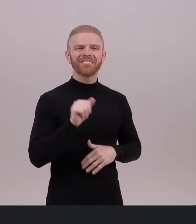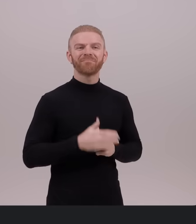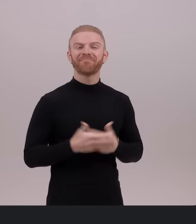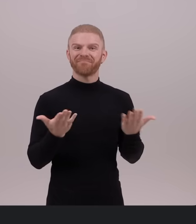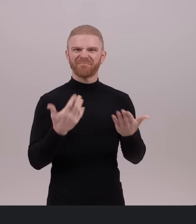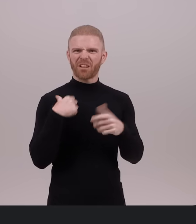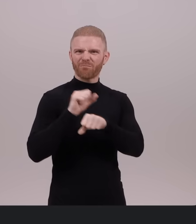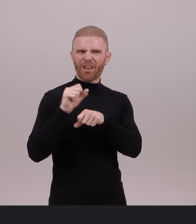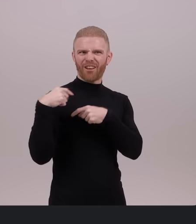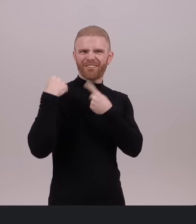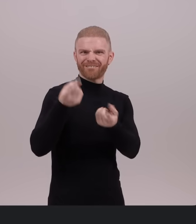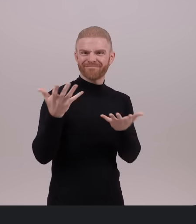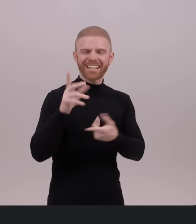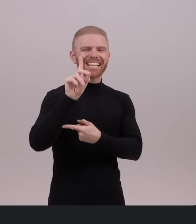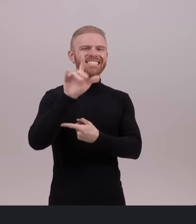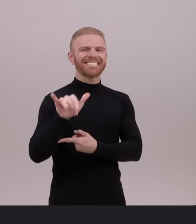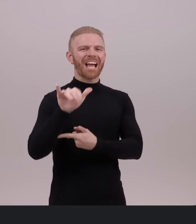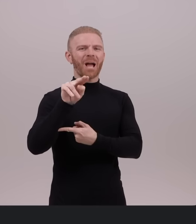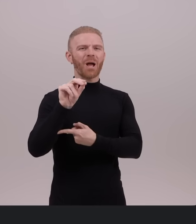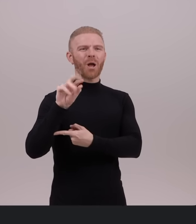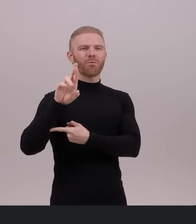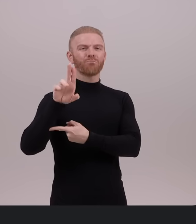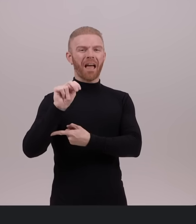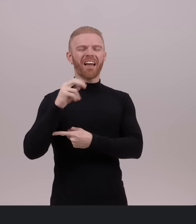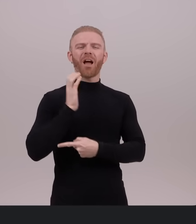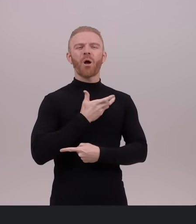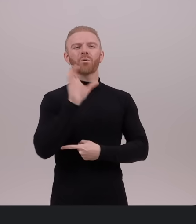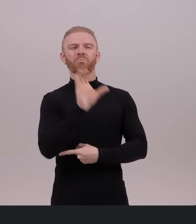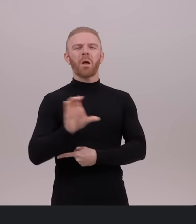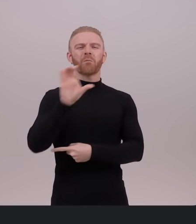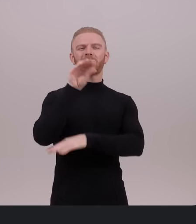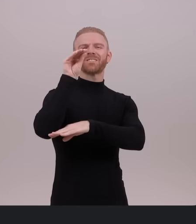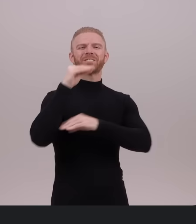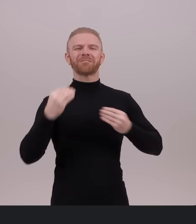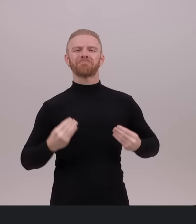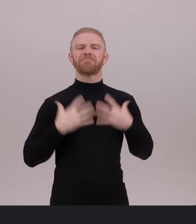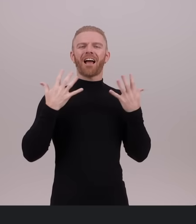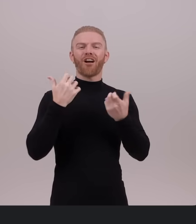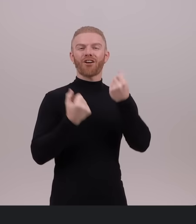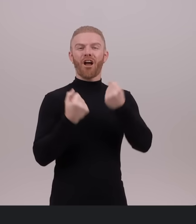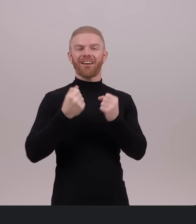on: Dynorun, our Chrome Dino-inspired car site built in React.